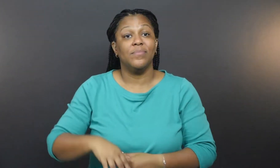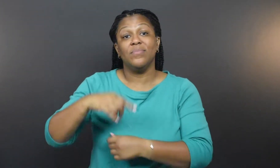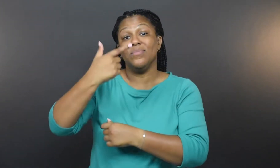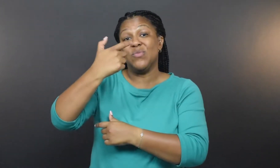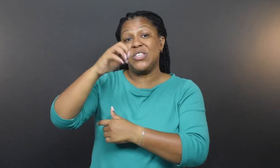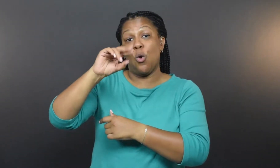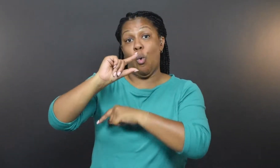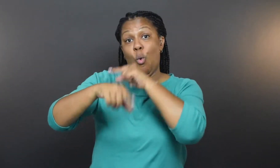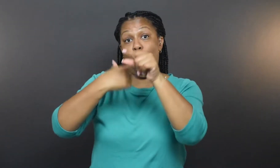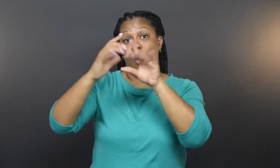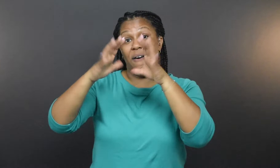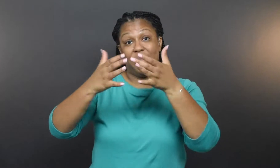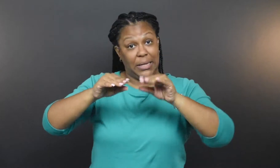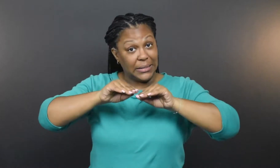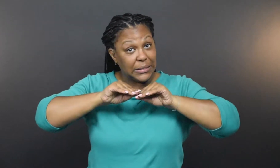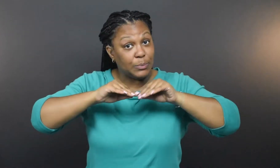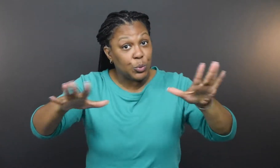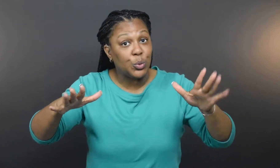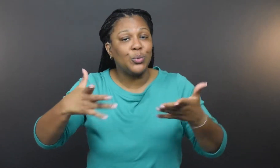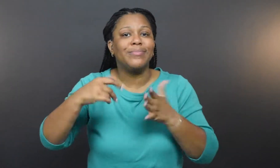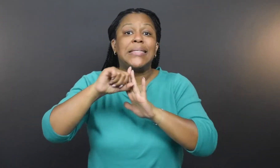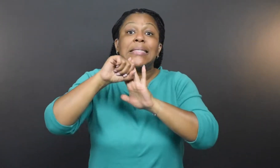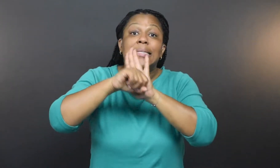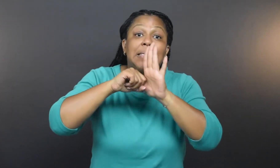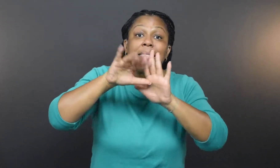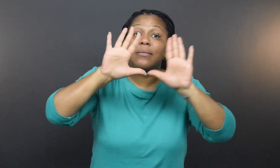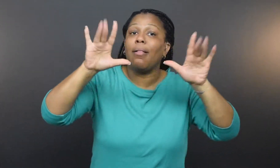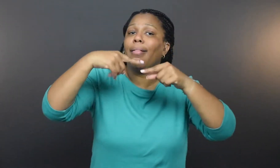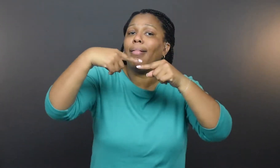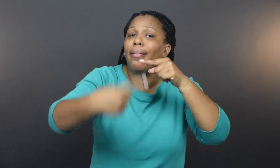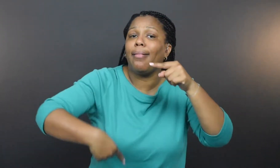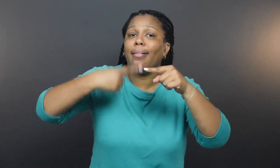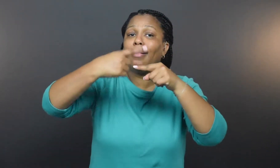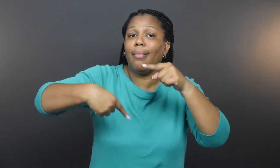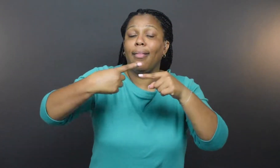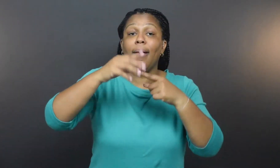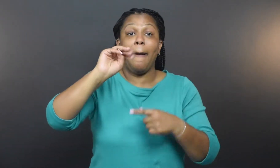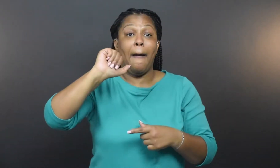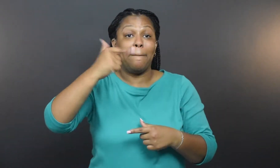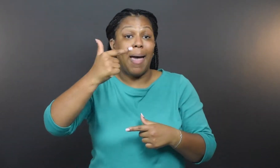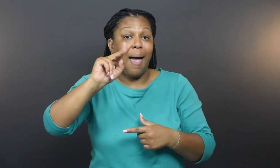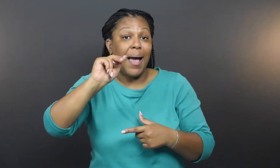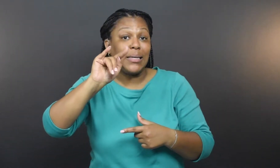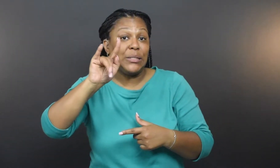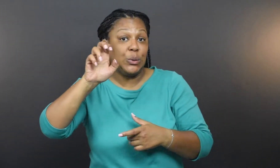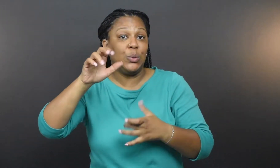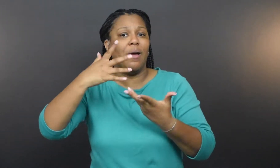Geographic distribution, seasonality, and magnitude of risk for vectorborne